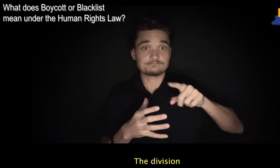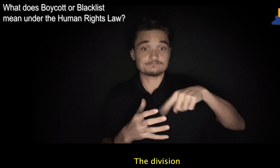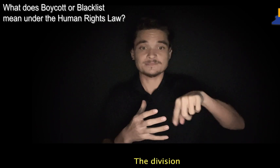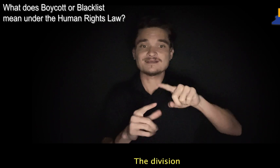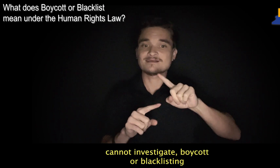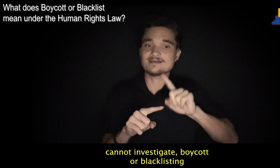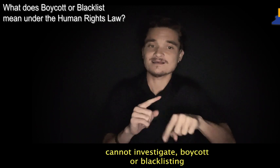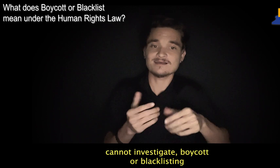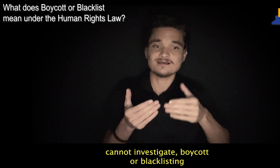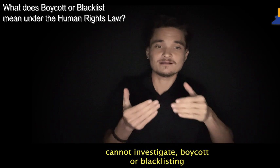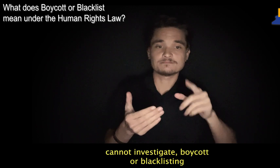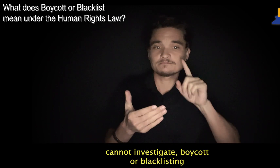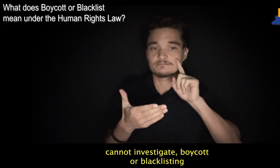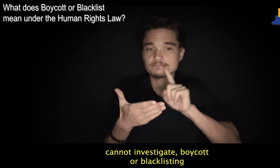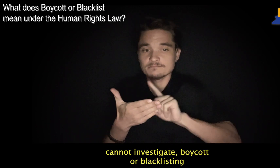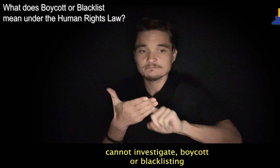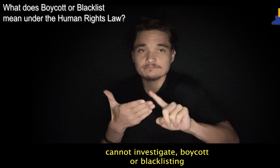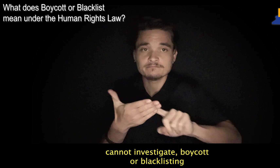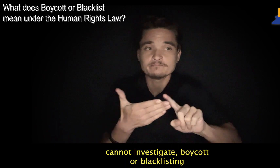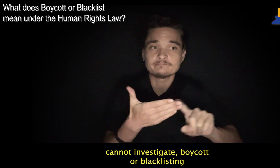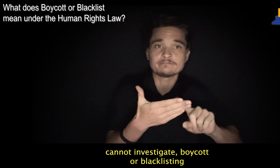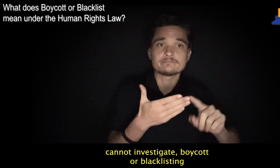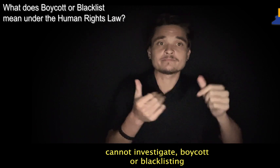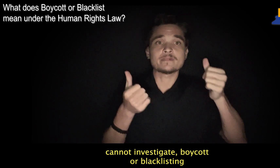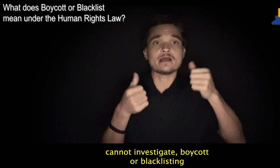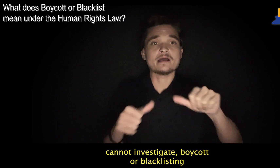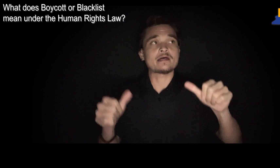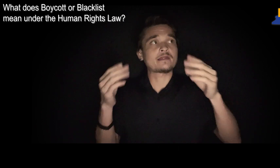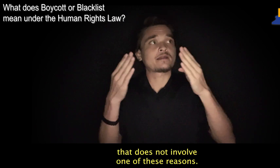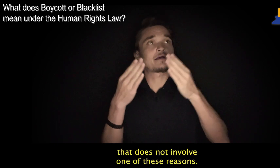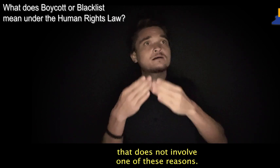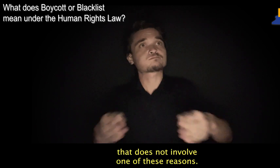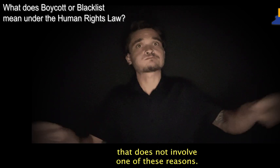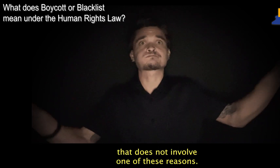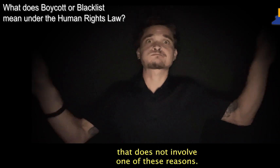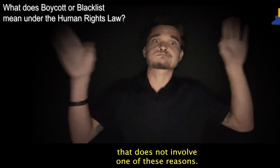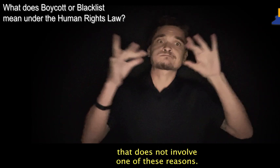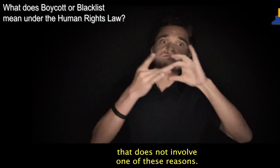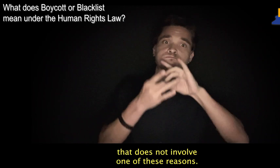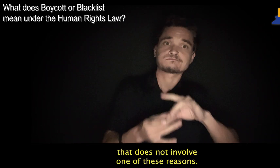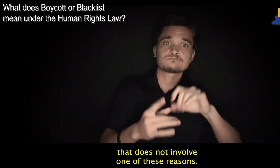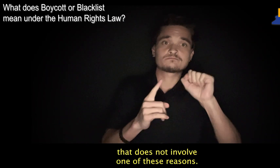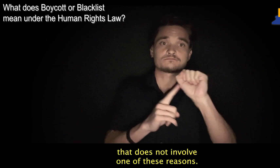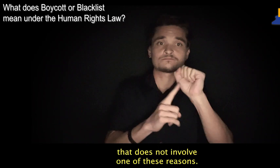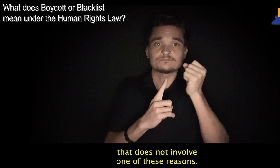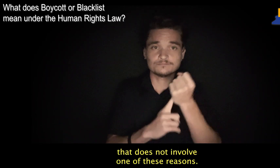The division cannot investigate, boycott or blacklisting that does not involve one of these reasons.